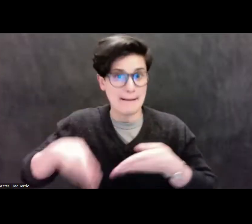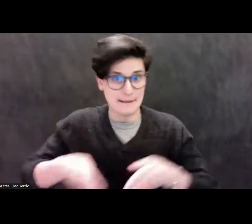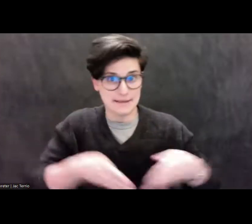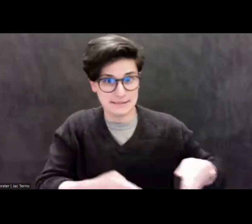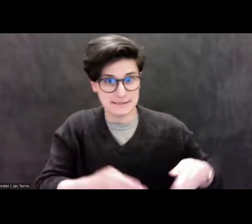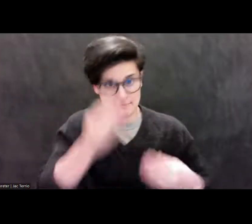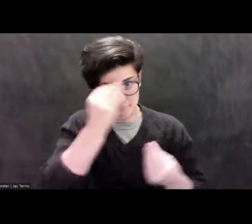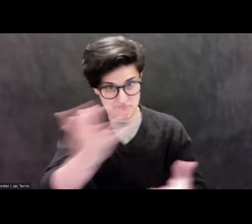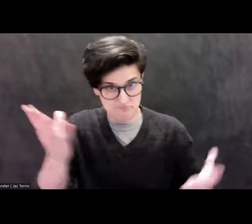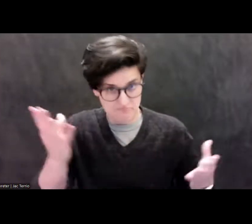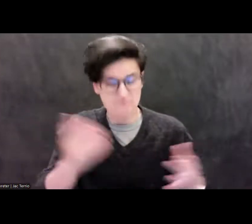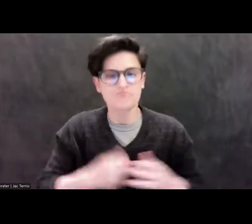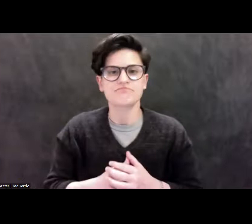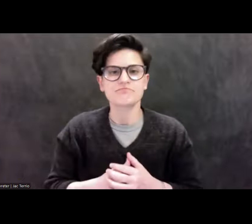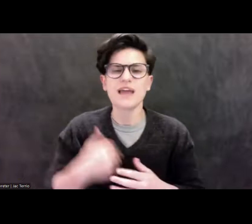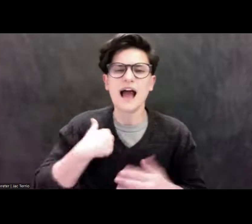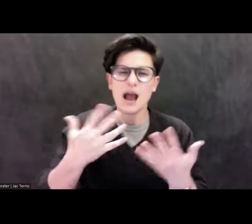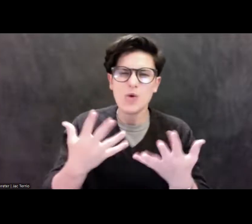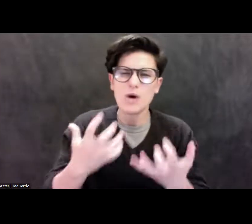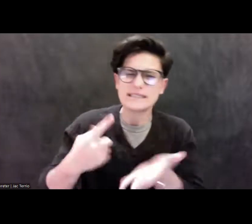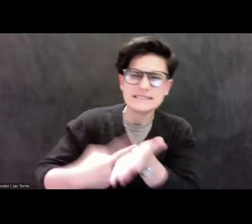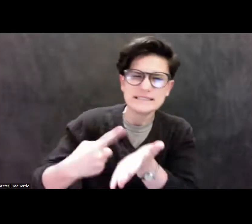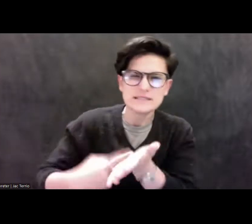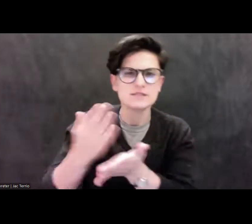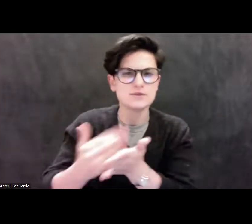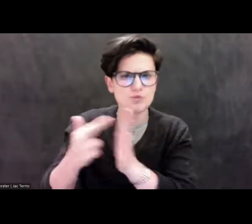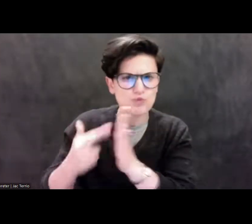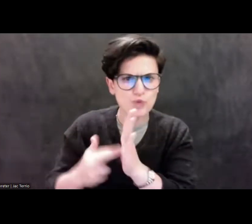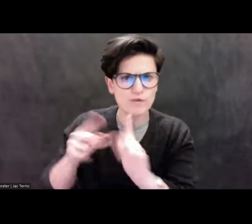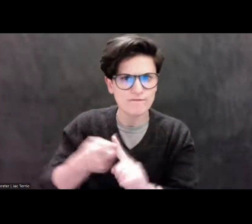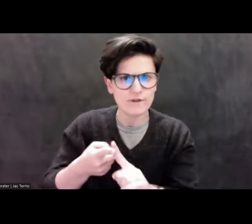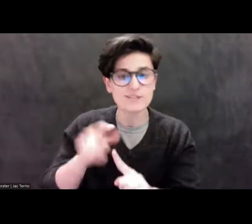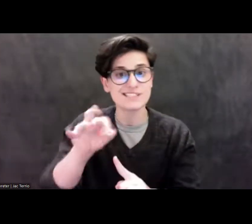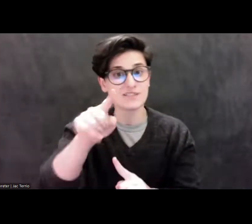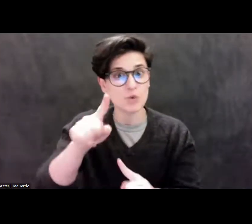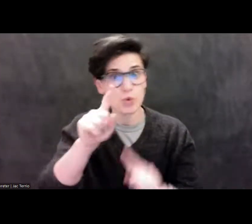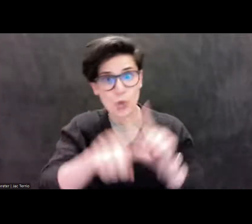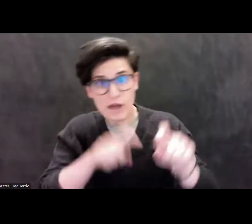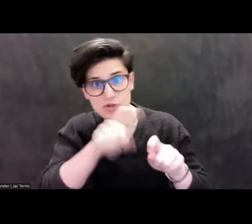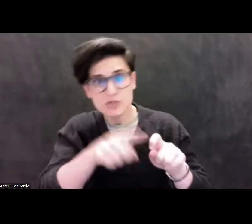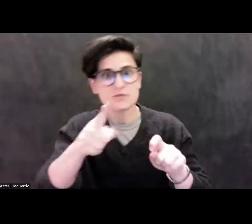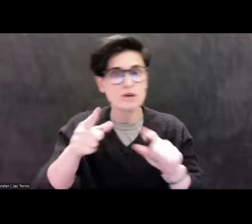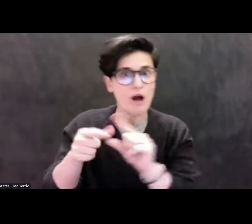items. 15:05:47 If you have a question or comment, please use the raise your hand. 15:05:51 Feature, and you will be unmuted